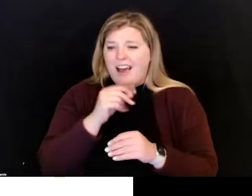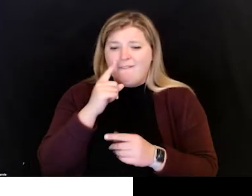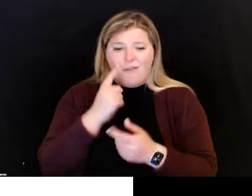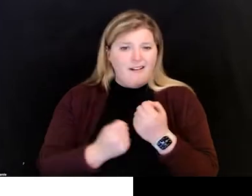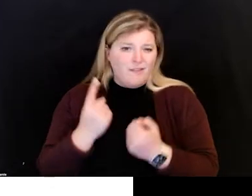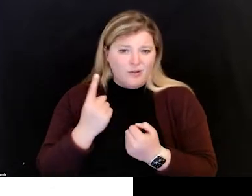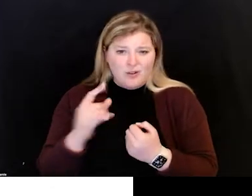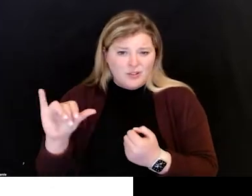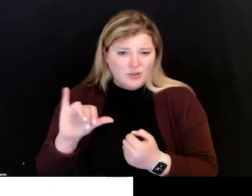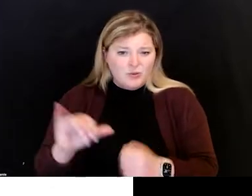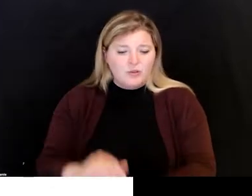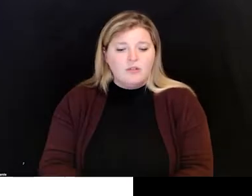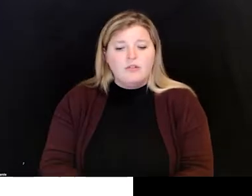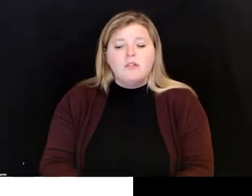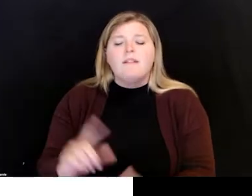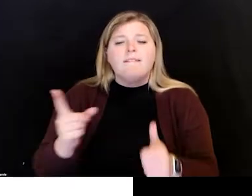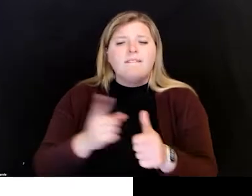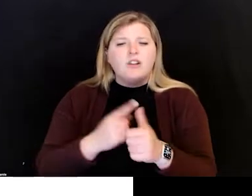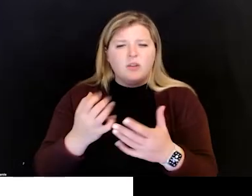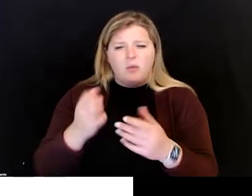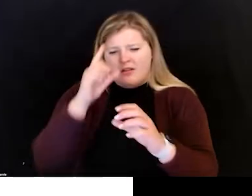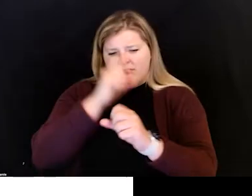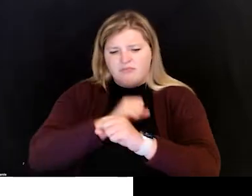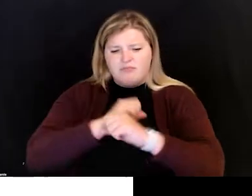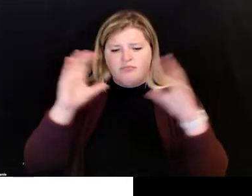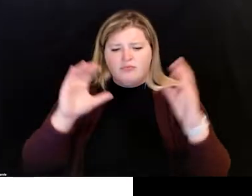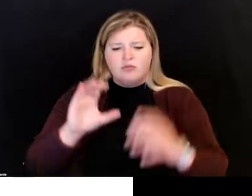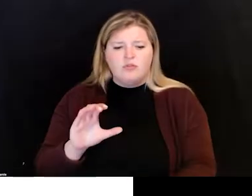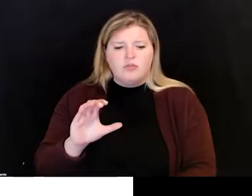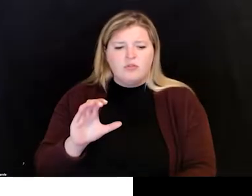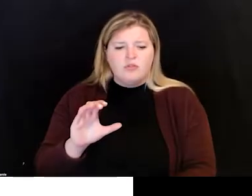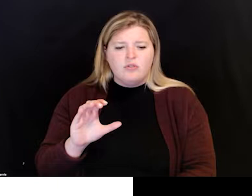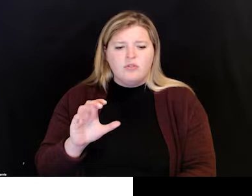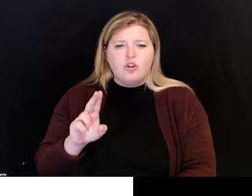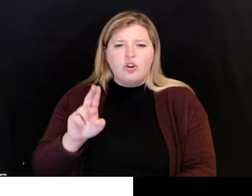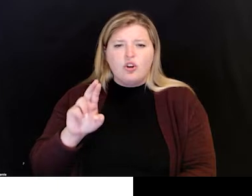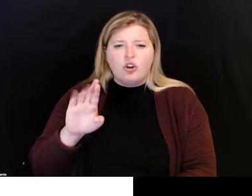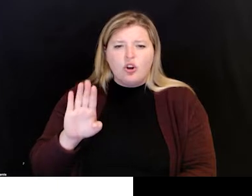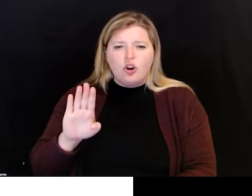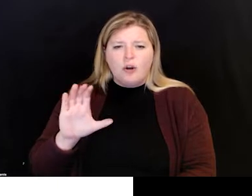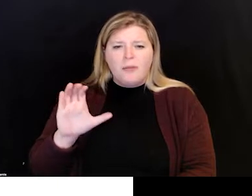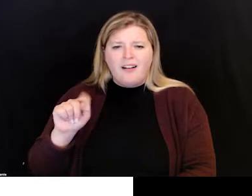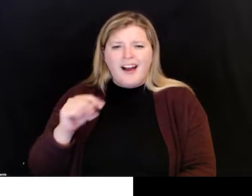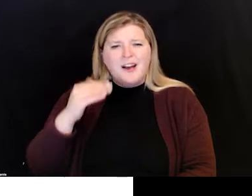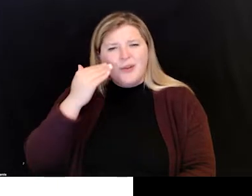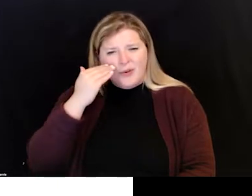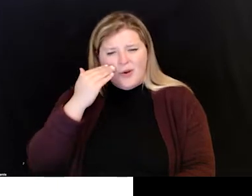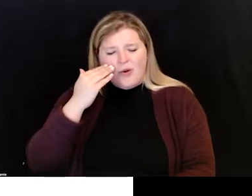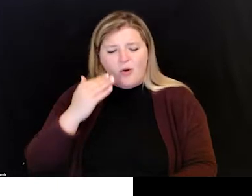So first, I'm going to ask you to visualize curb cuts. Those little ramp transitions from the sidewalk to the road,